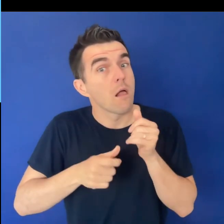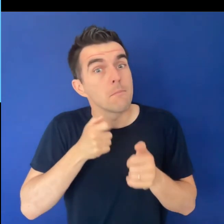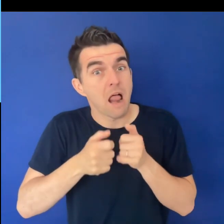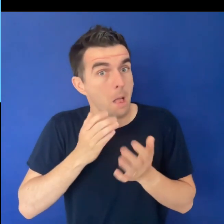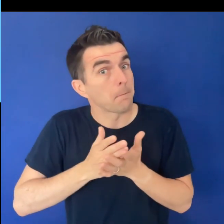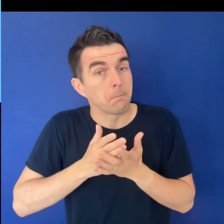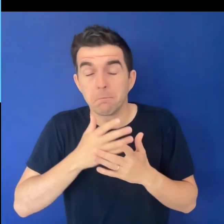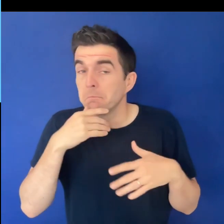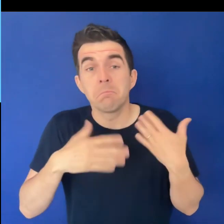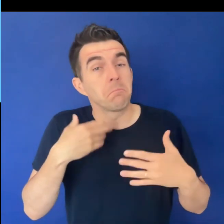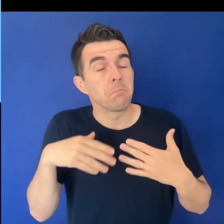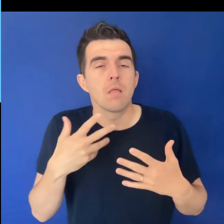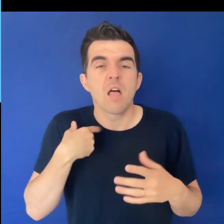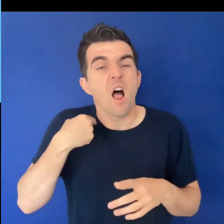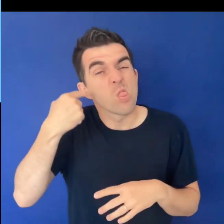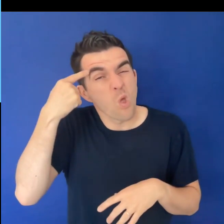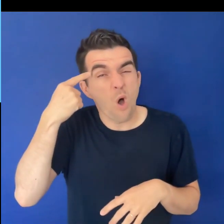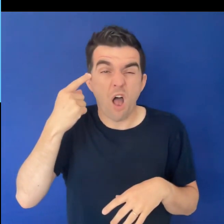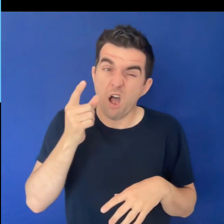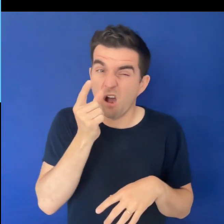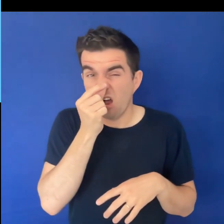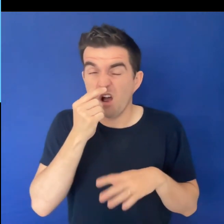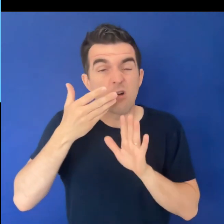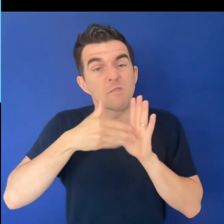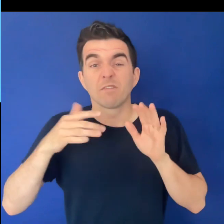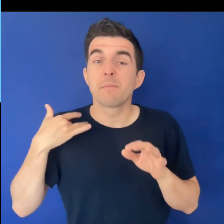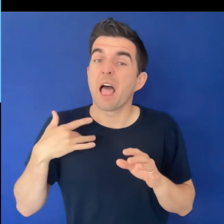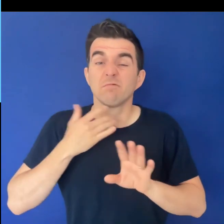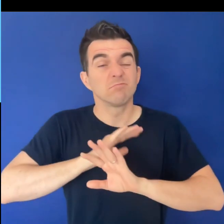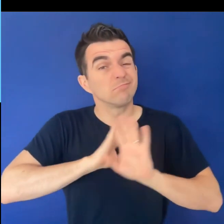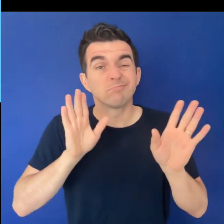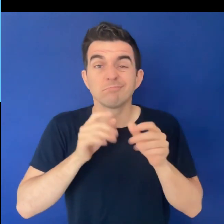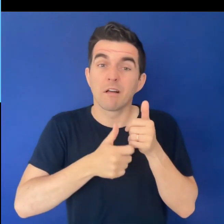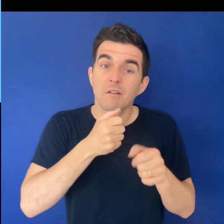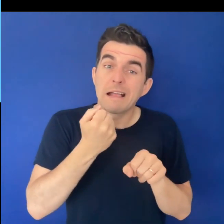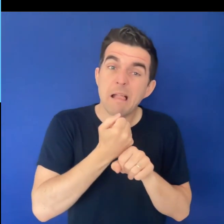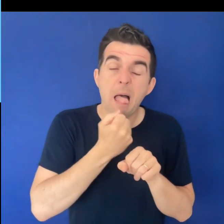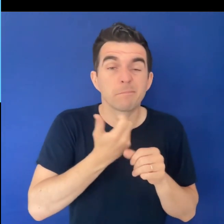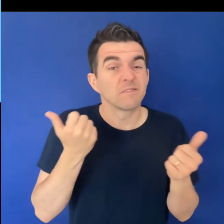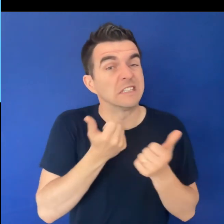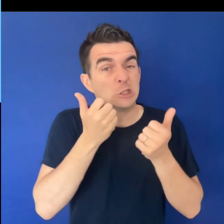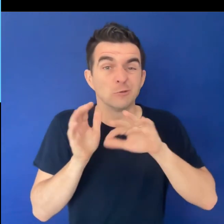that promise. I thought that I would go the rest of my life without playing another video game.